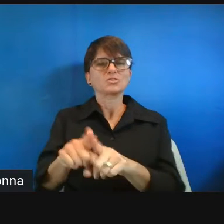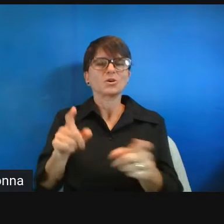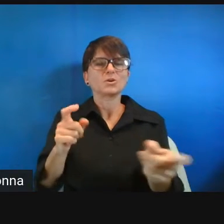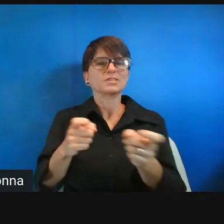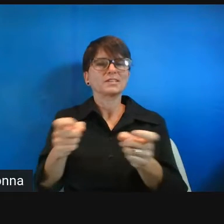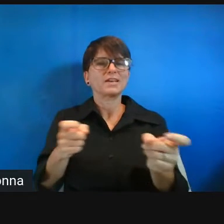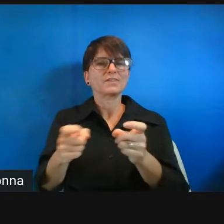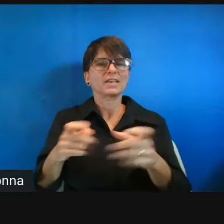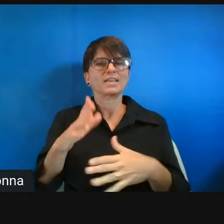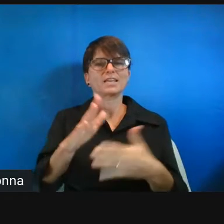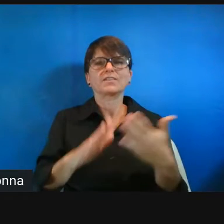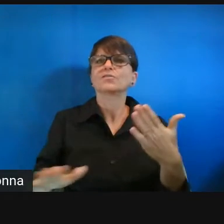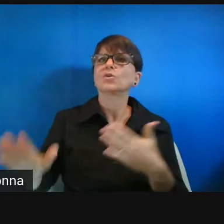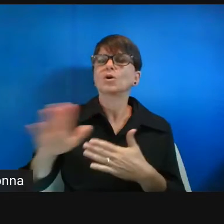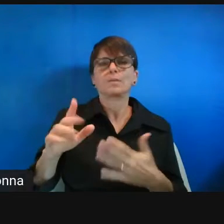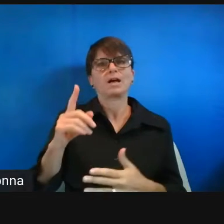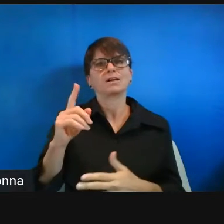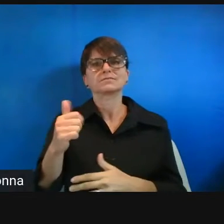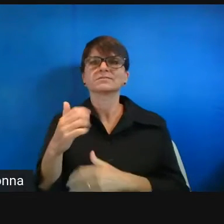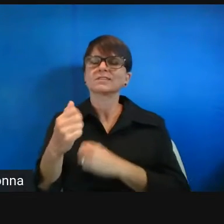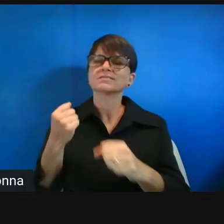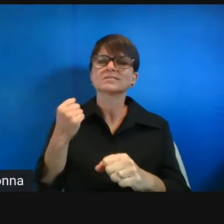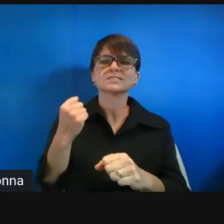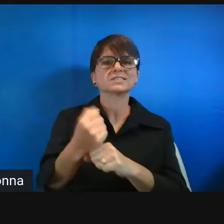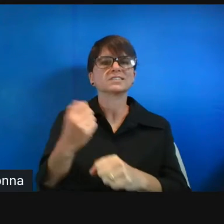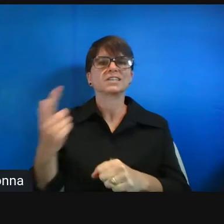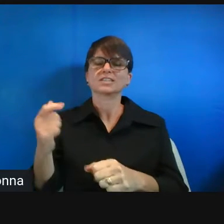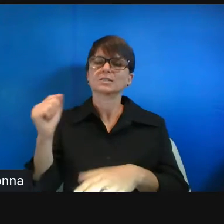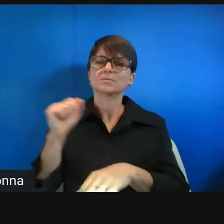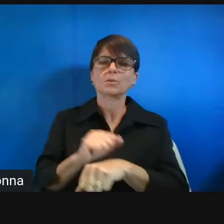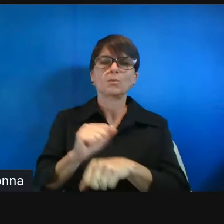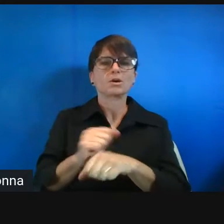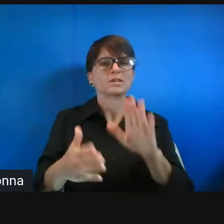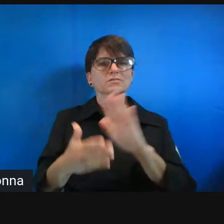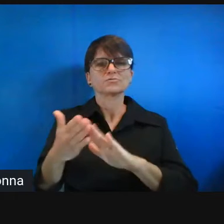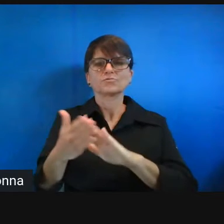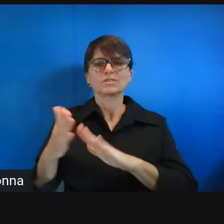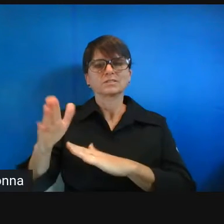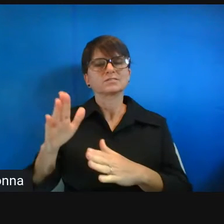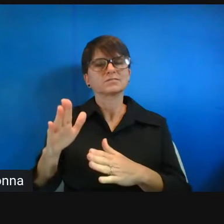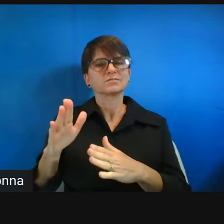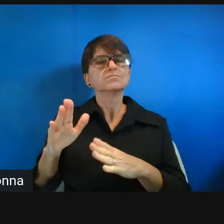for around a decade. He's a purveyor and discoverer of musical frisson.